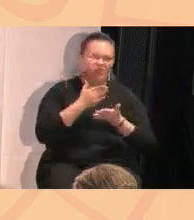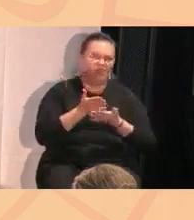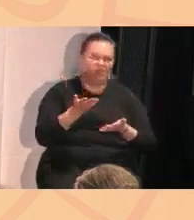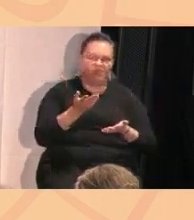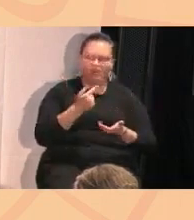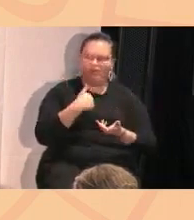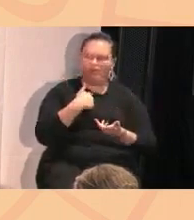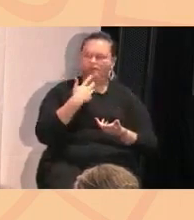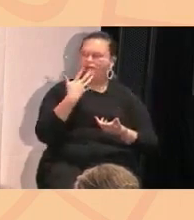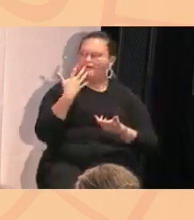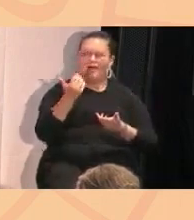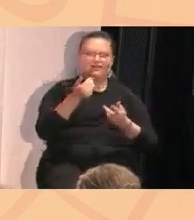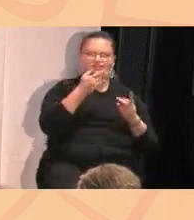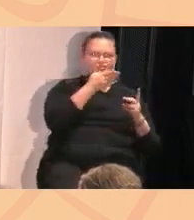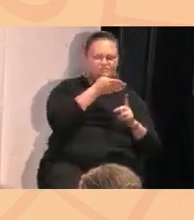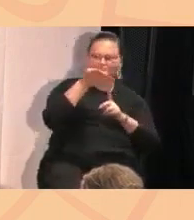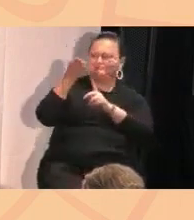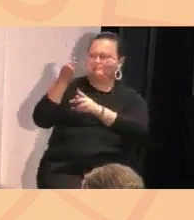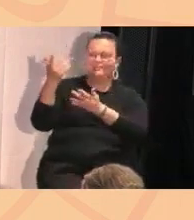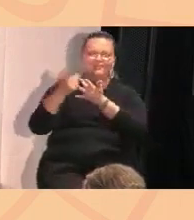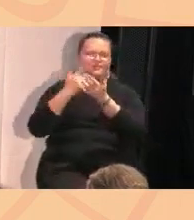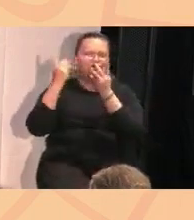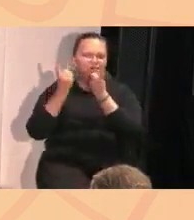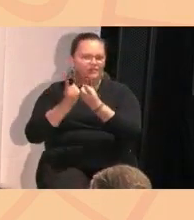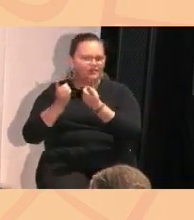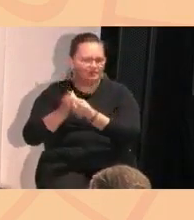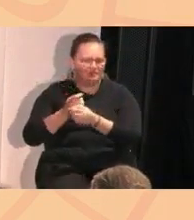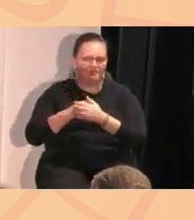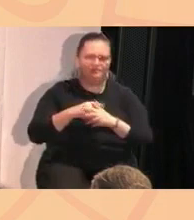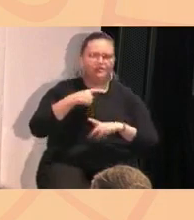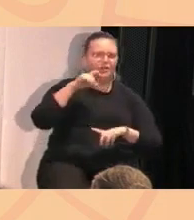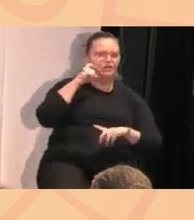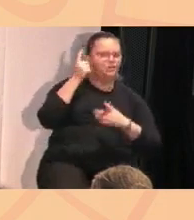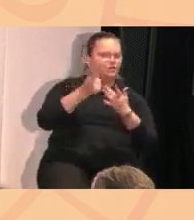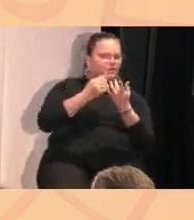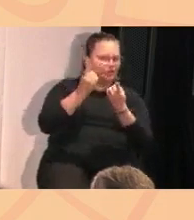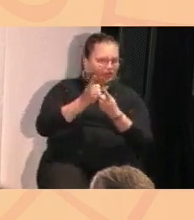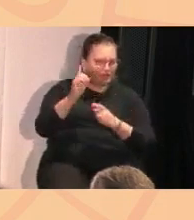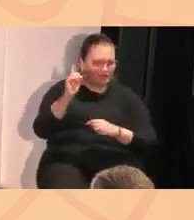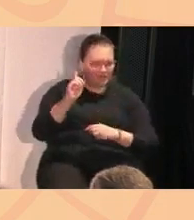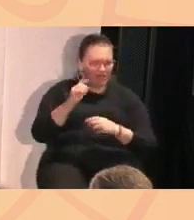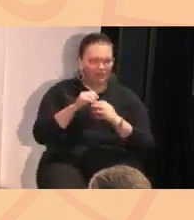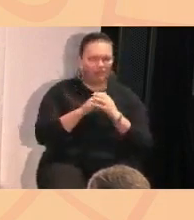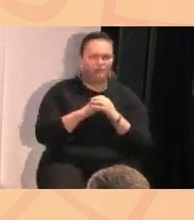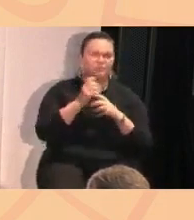I then let them construct whatever they wanted to do with it.